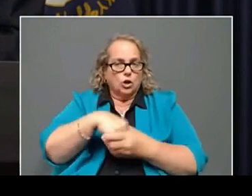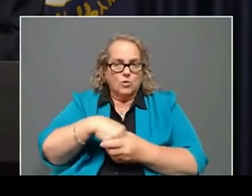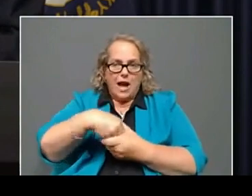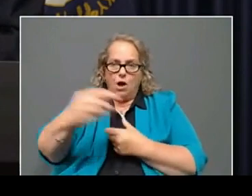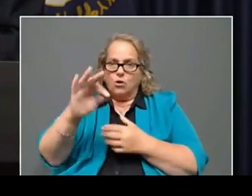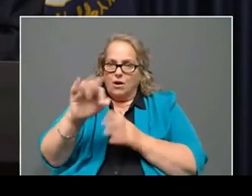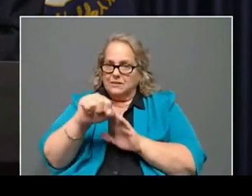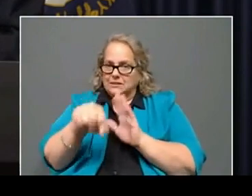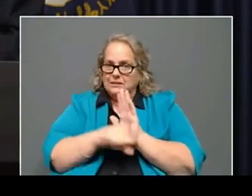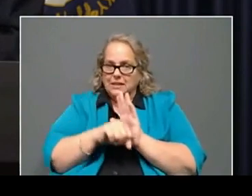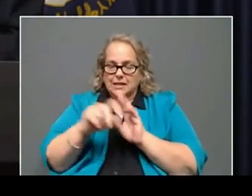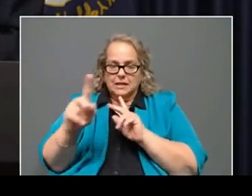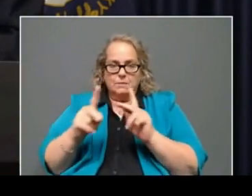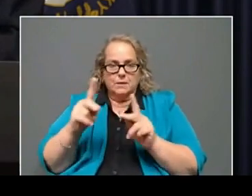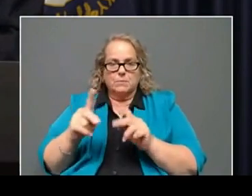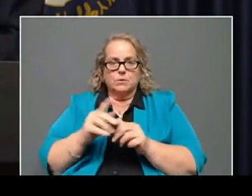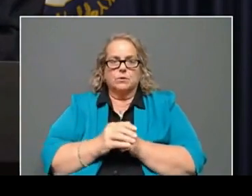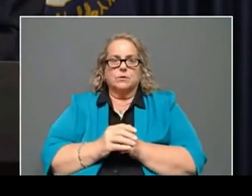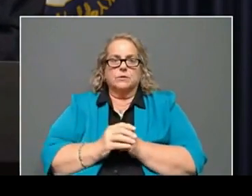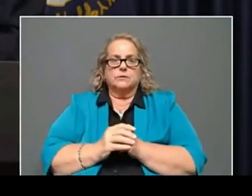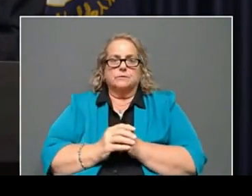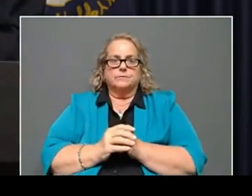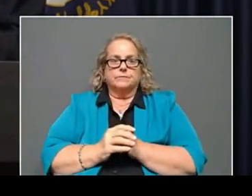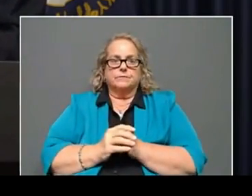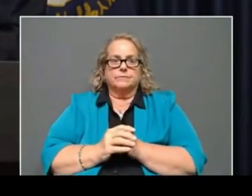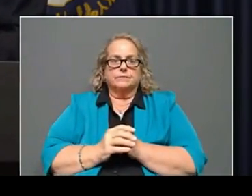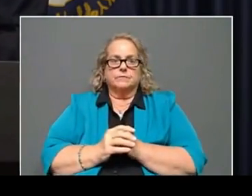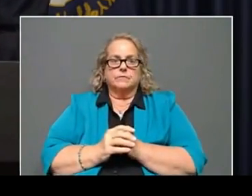that have been vaccinated that are Kentucky and let's do this for a minute